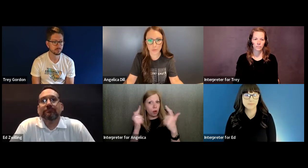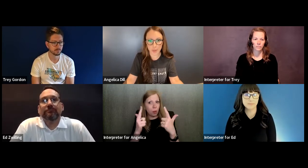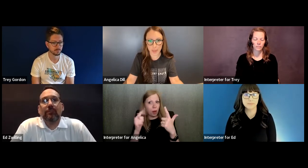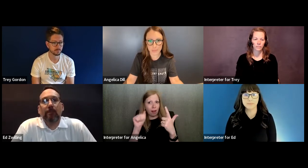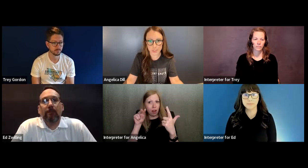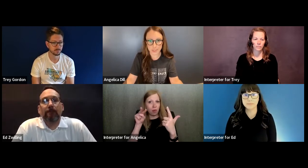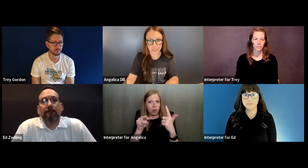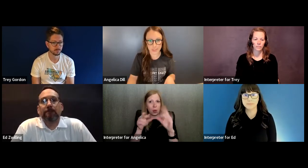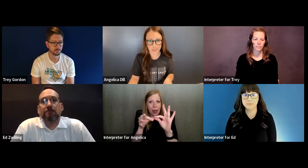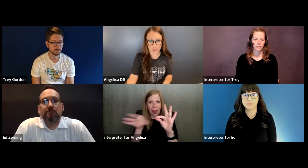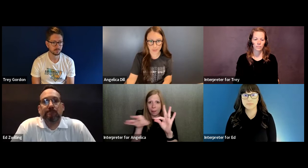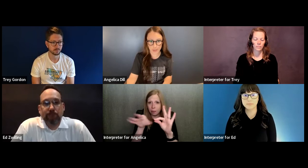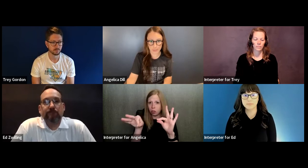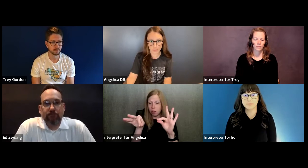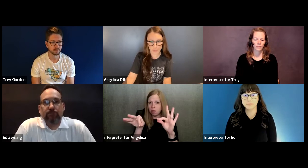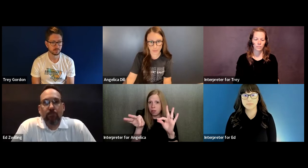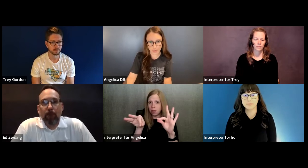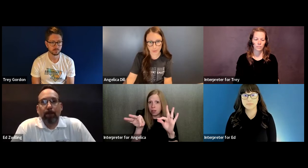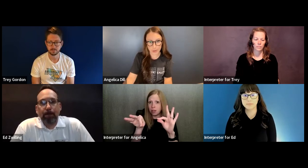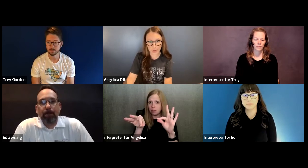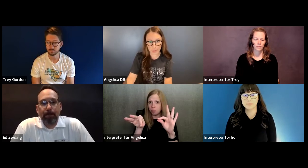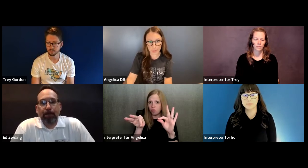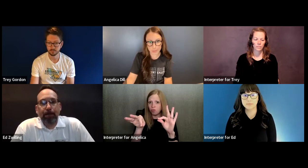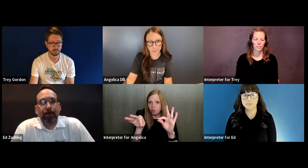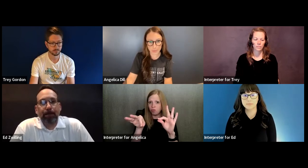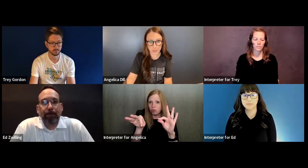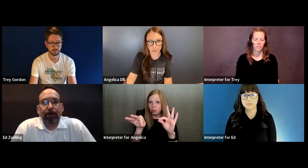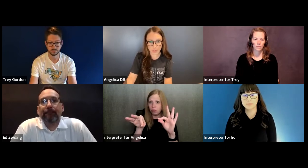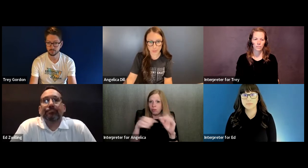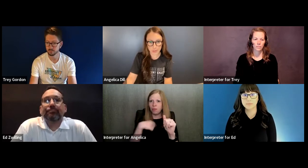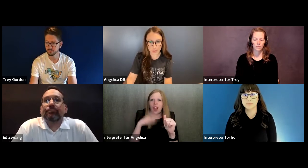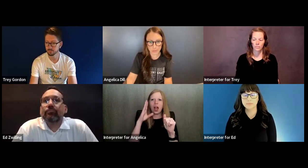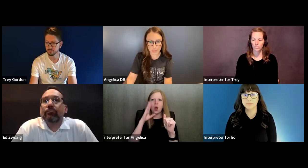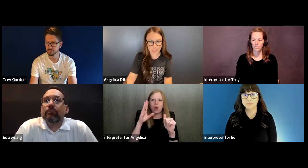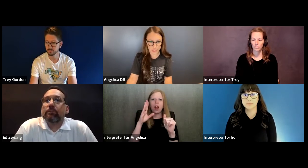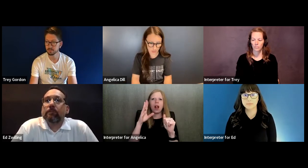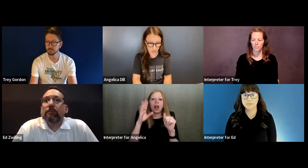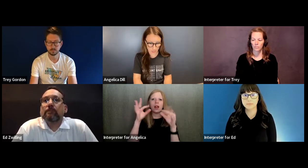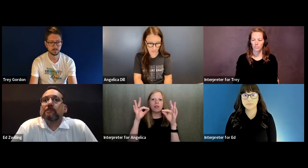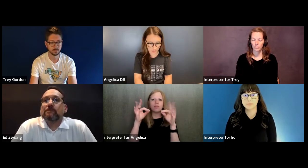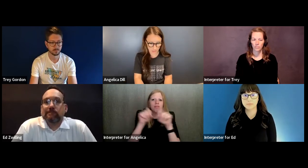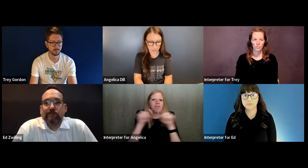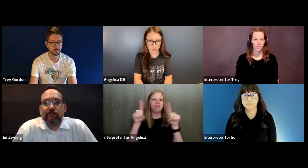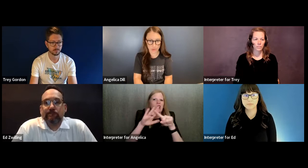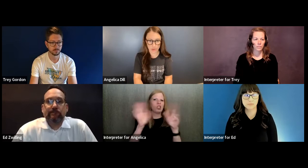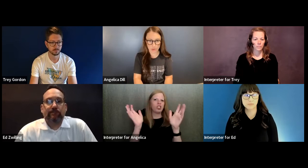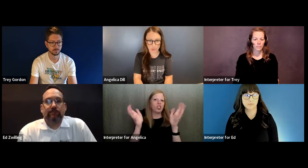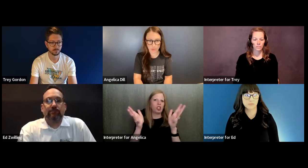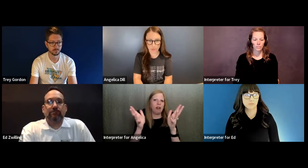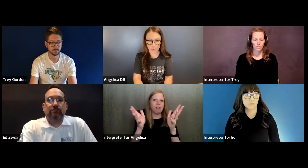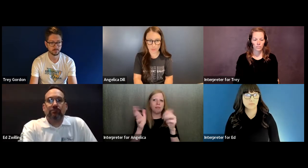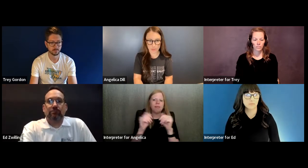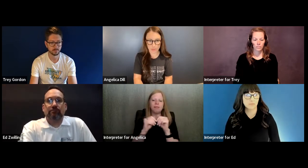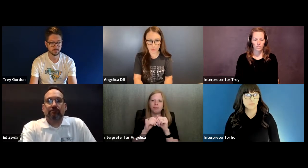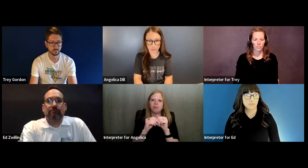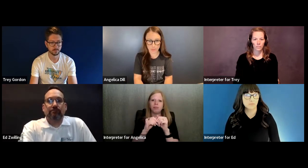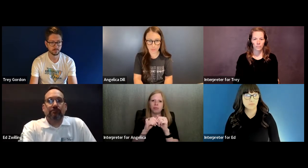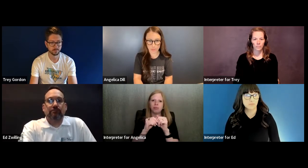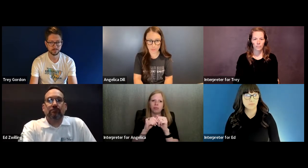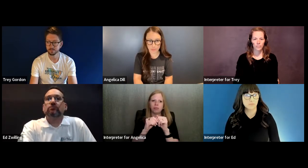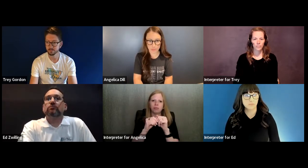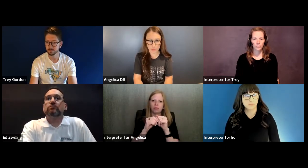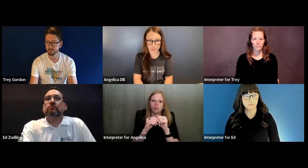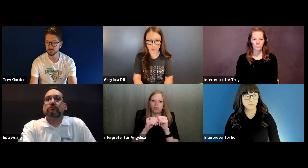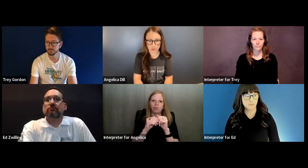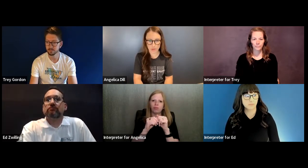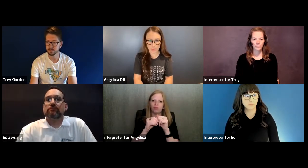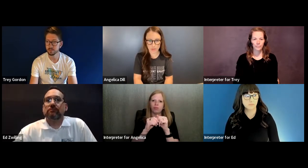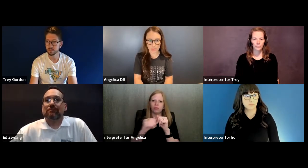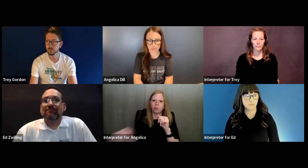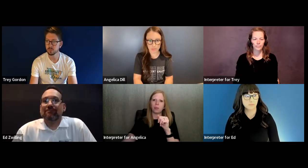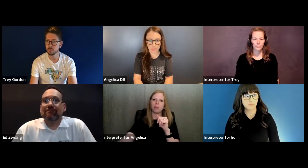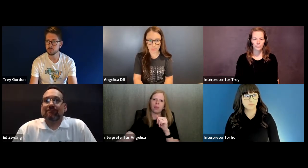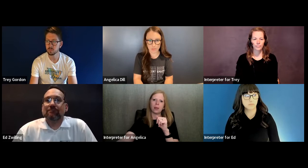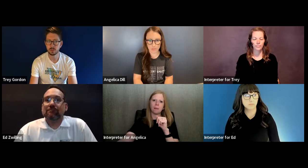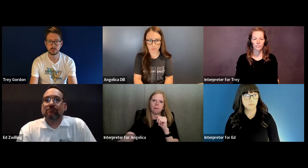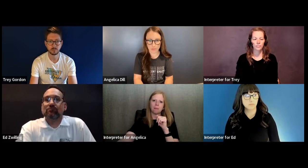the captions um and i'm going to put a message out on chat too